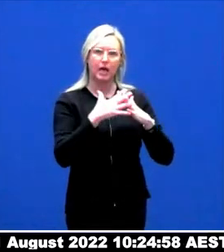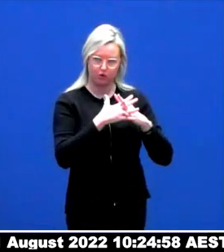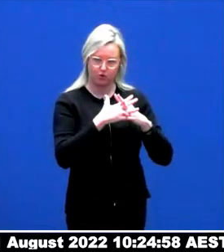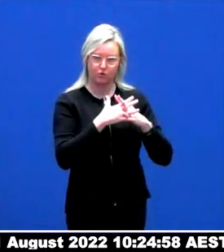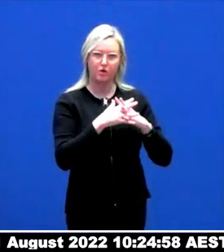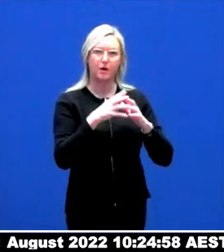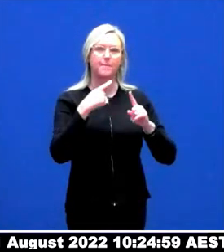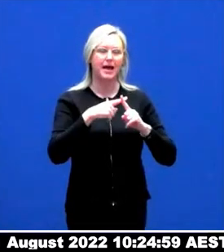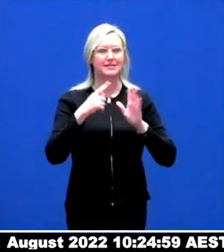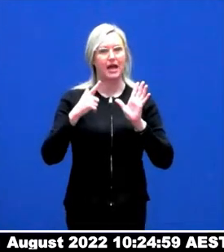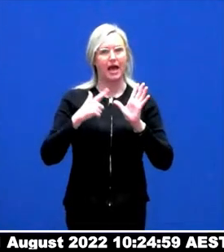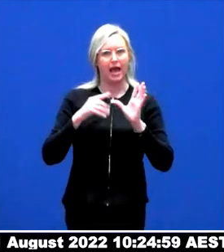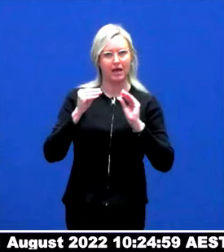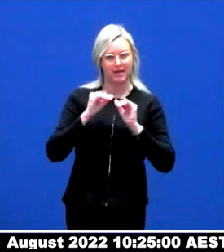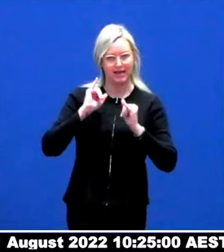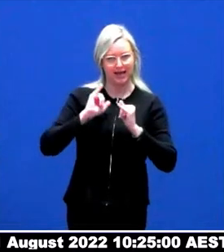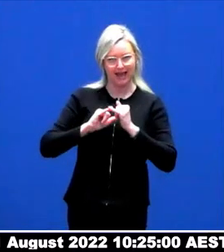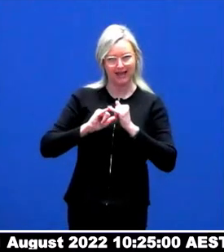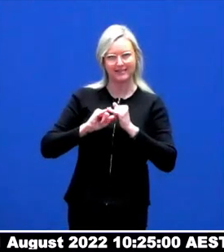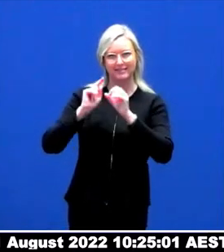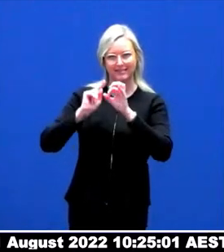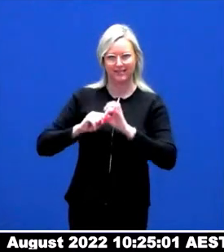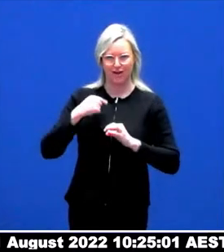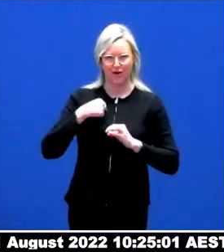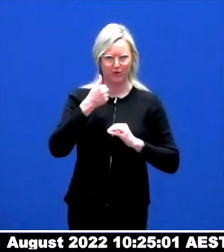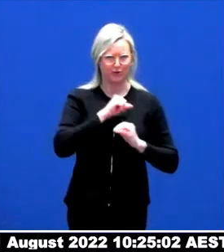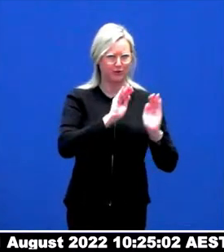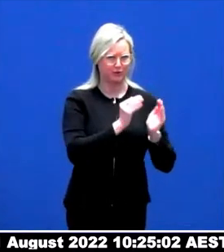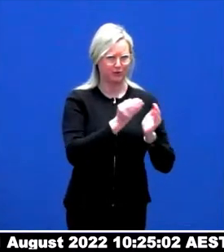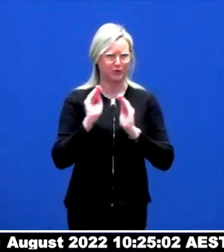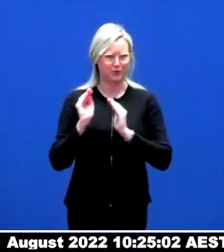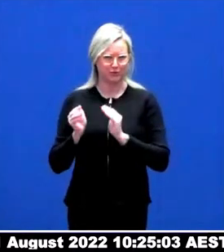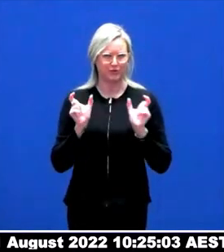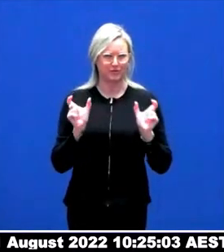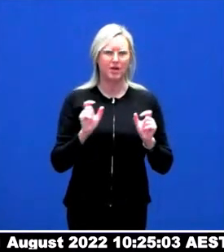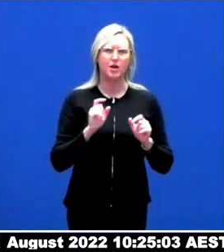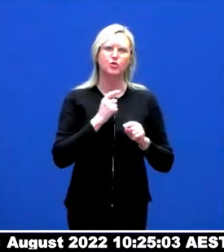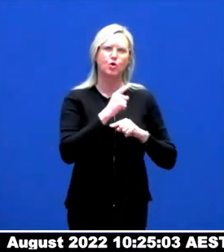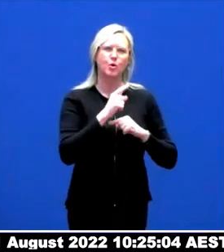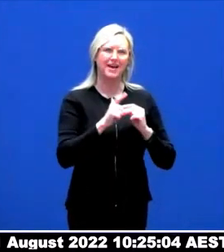ABS - sorry to use those shorthands - in terms of census data, you're aware, aren't